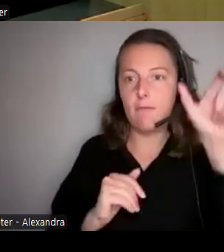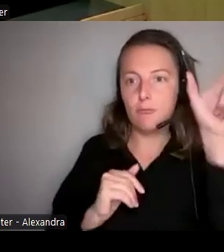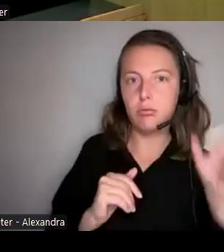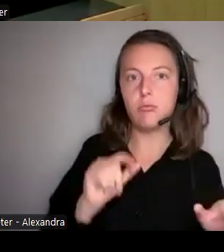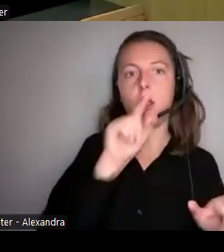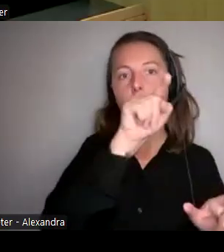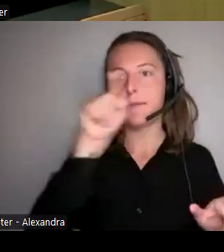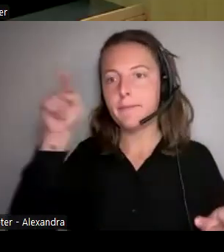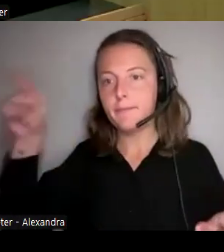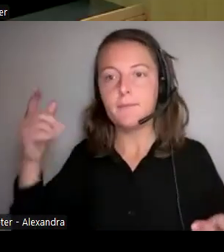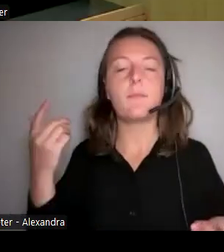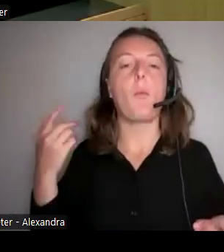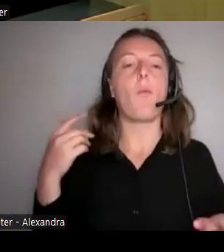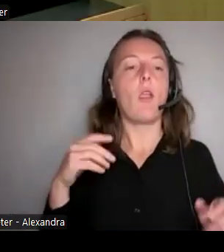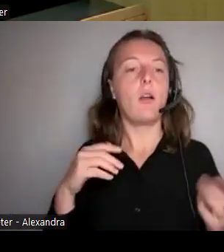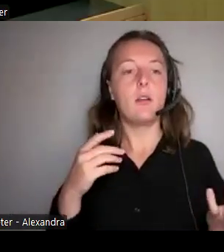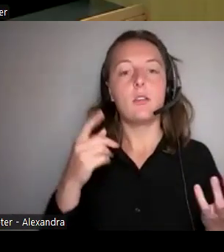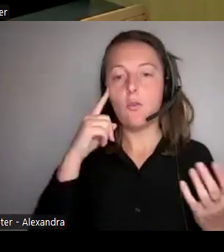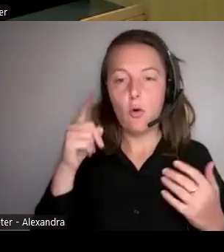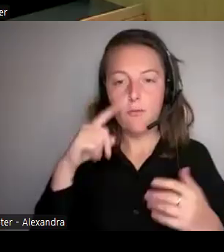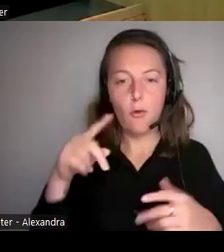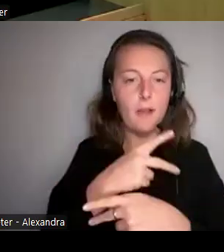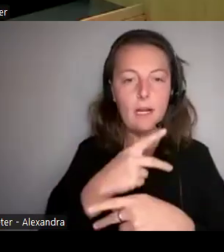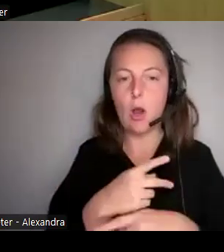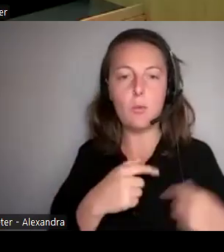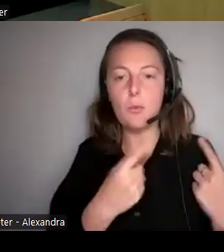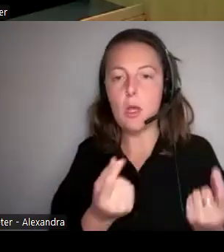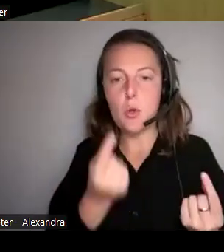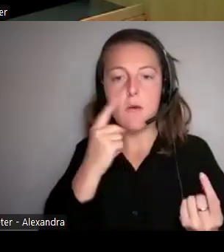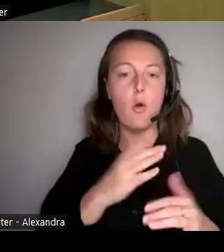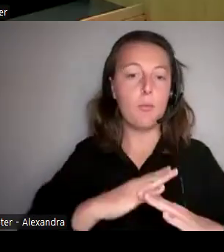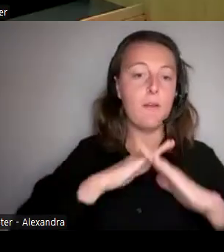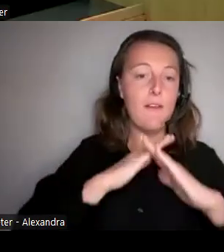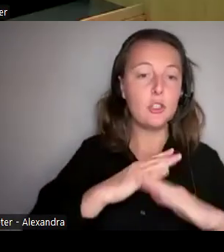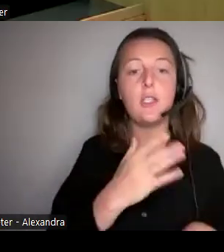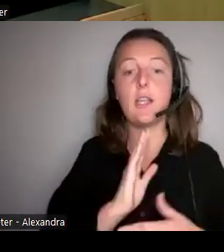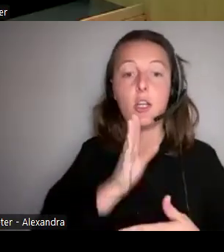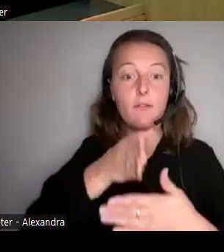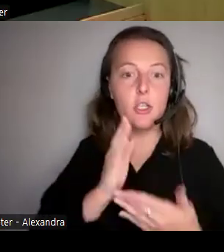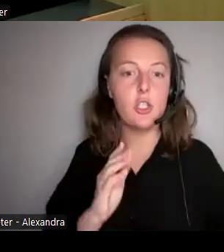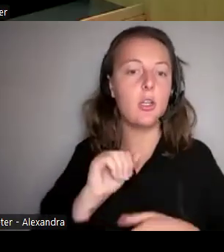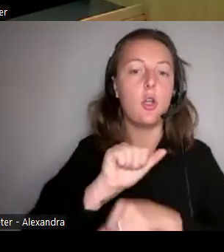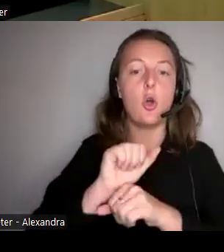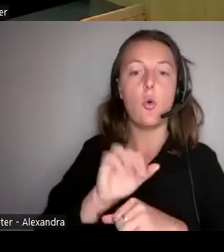in prevention and interventions uh workforce uh research um what settings we had been already been